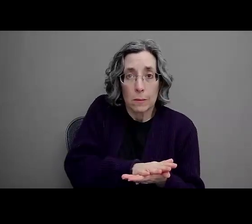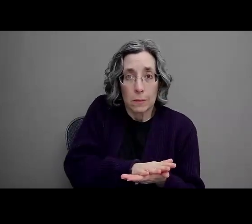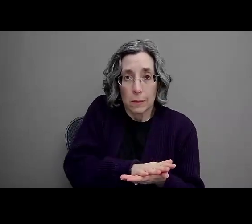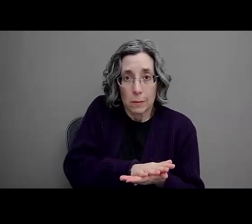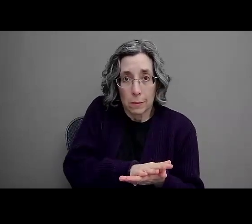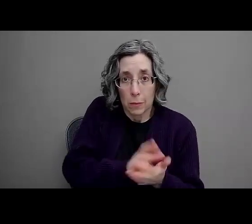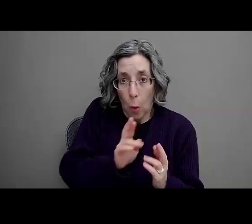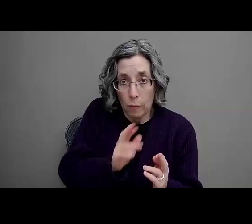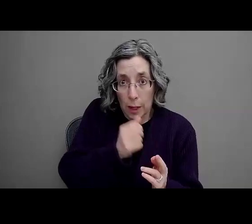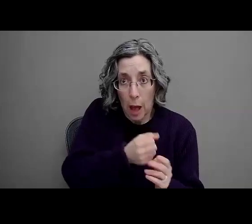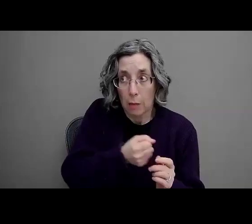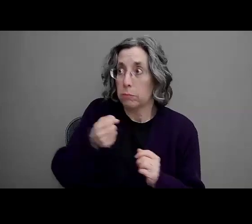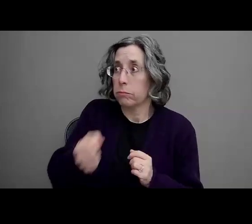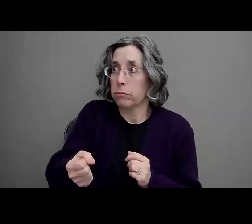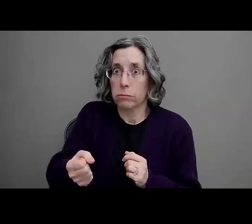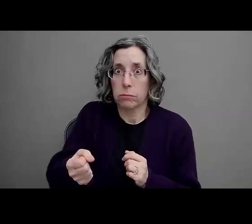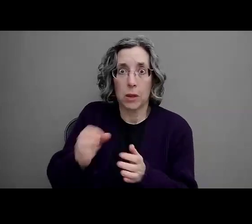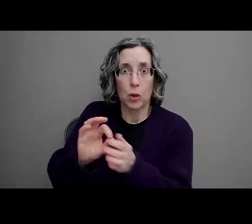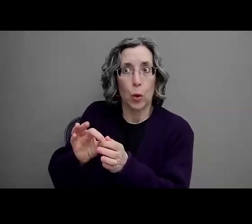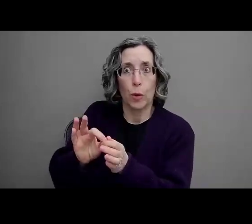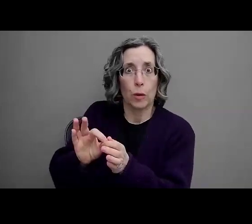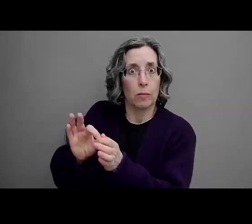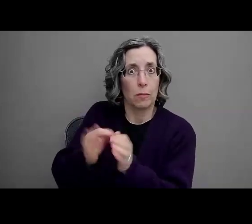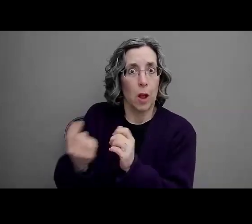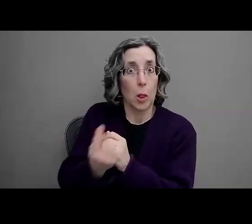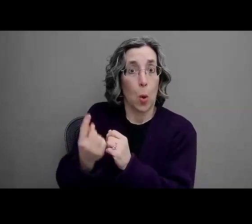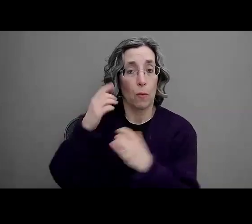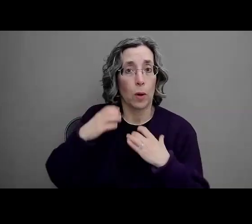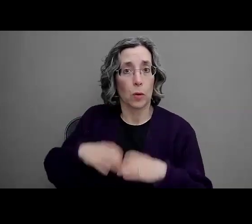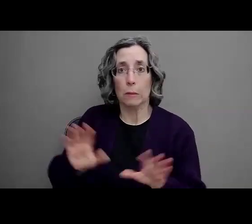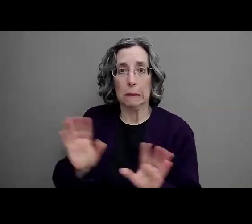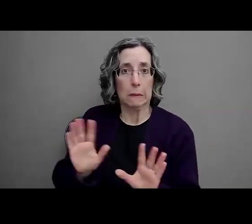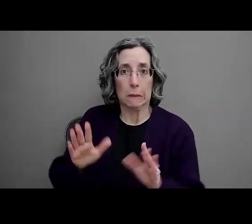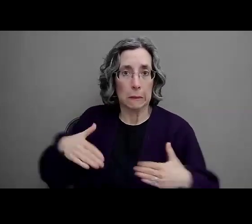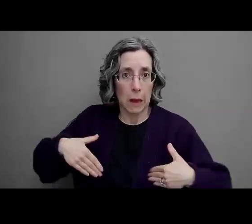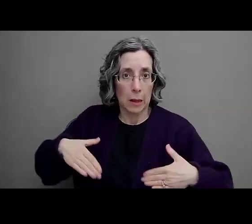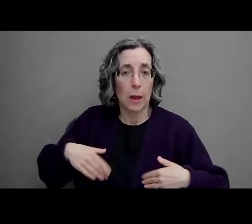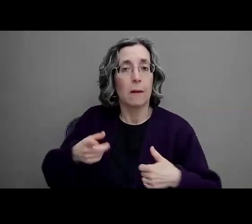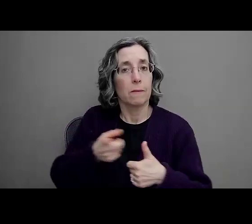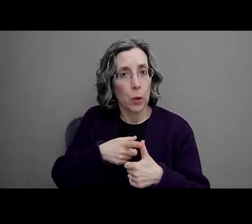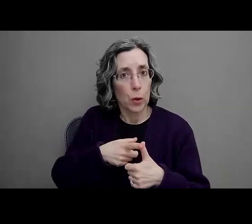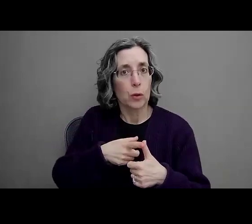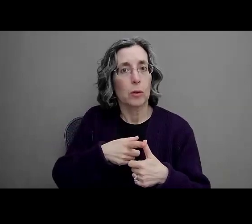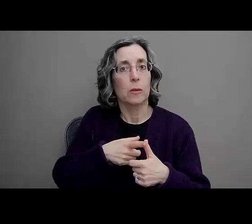out in their education would ideally not put into a situation where they are interpreting for consumers by themselves. They